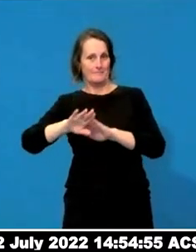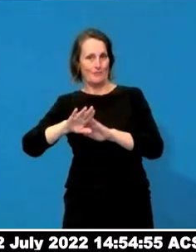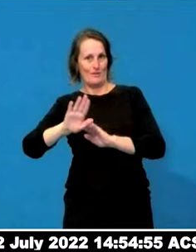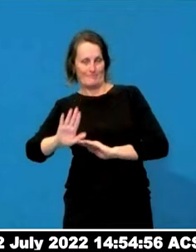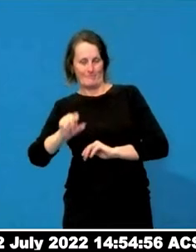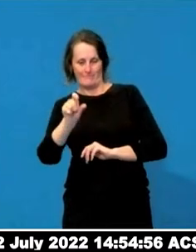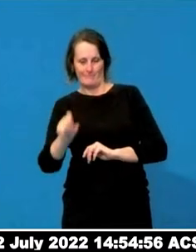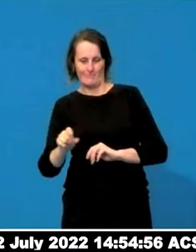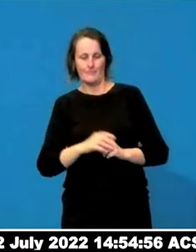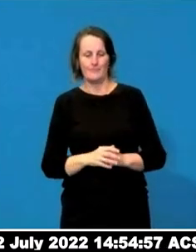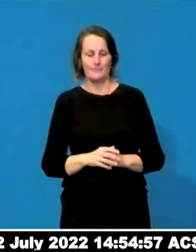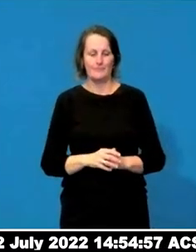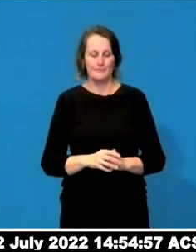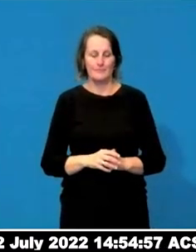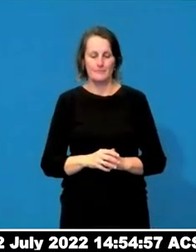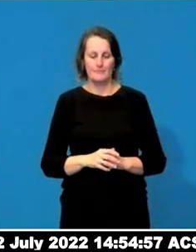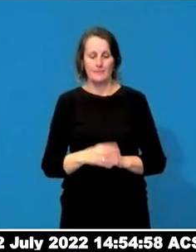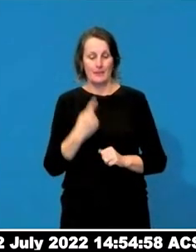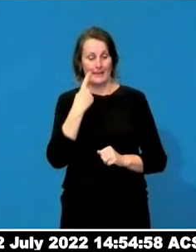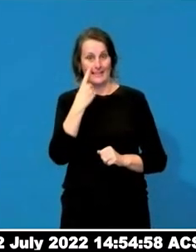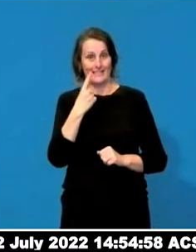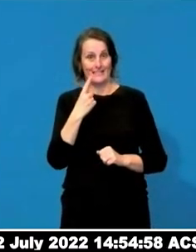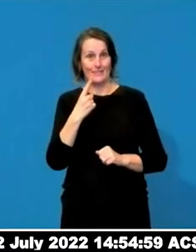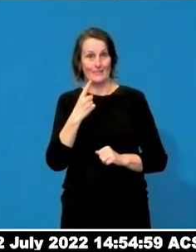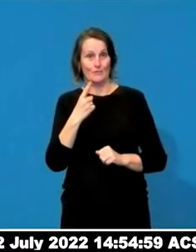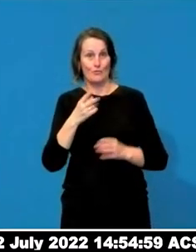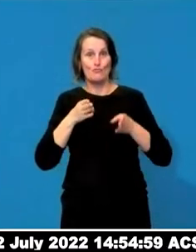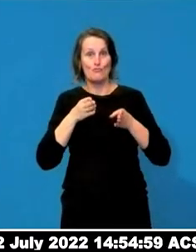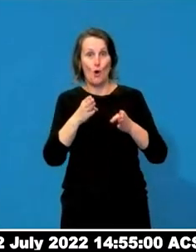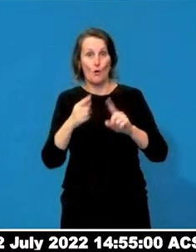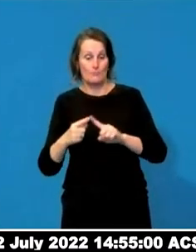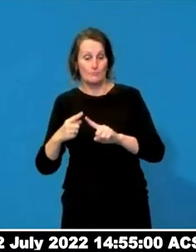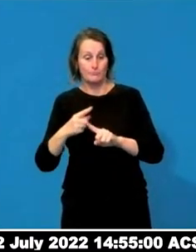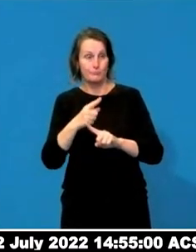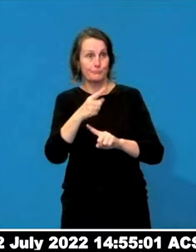You can see the road going up to Weipa, which used to be called